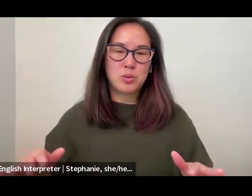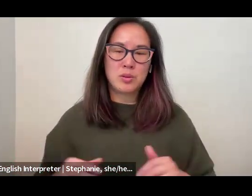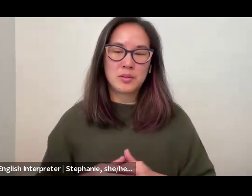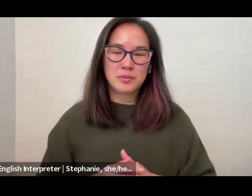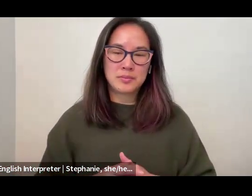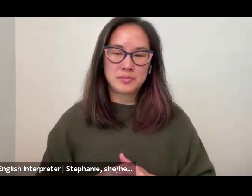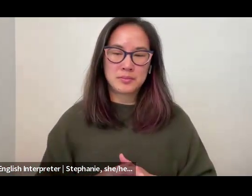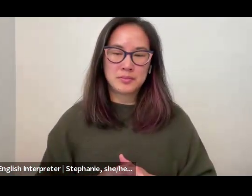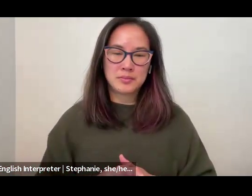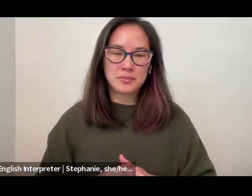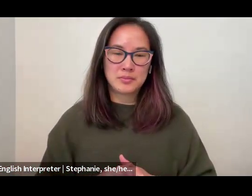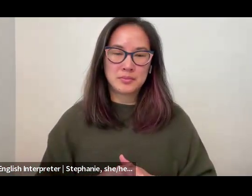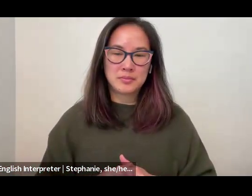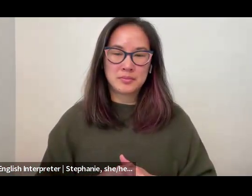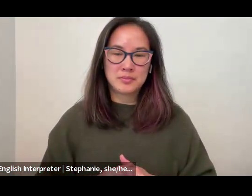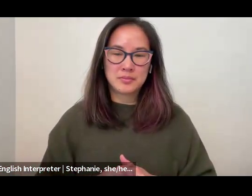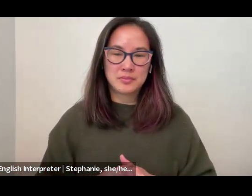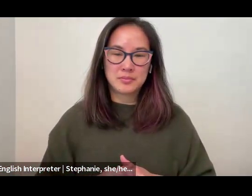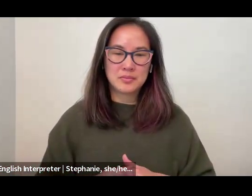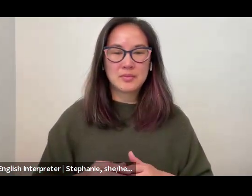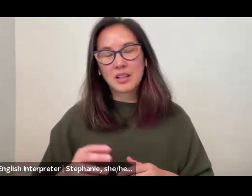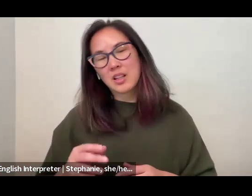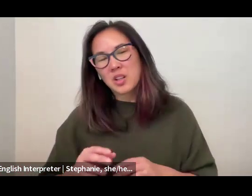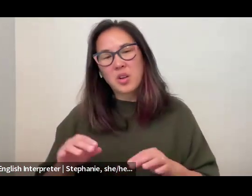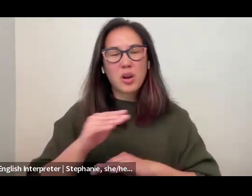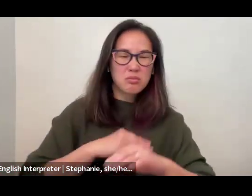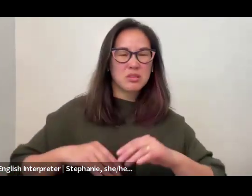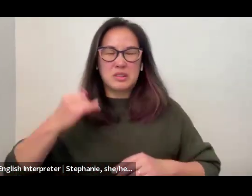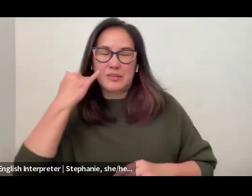All right, take a moment, if you've got some wiggles, you feel like you have a crick